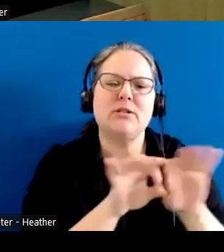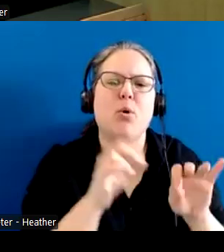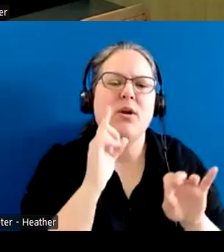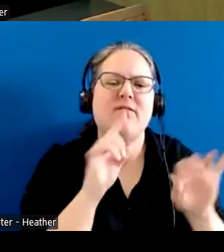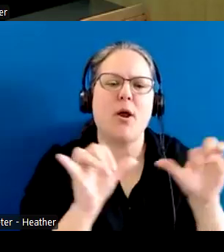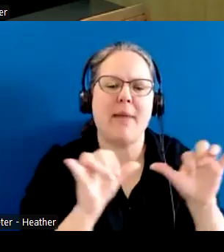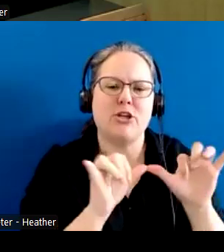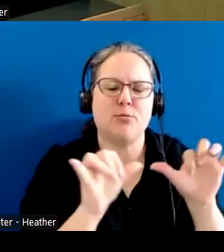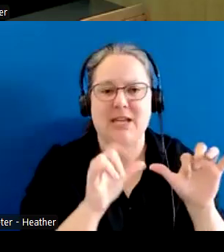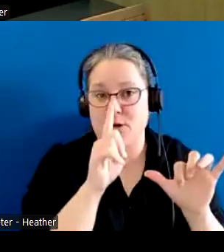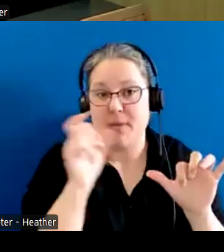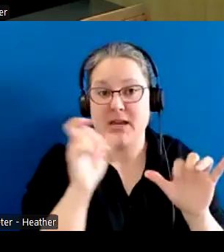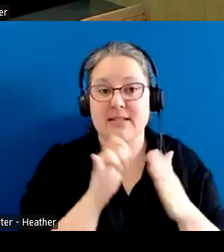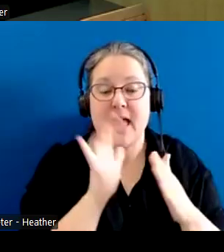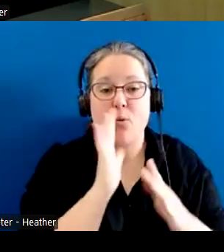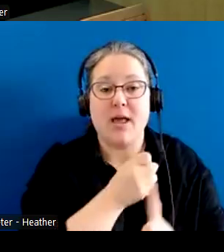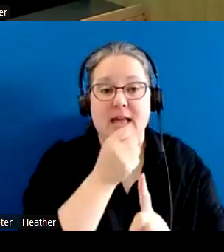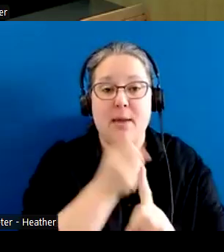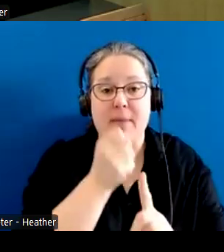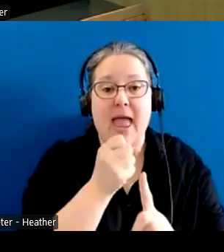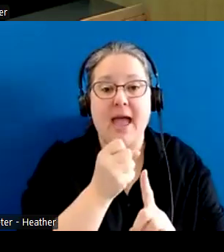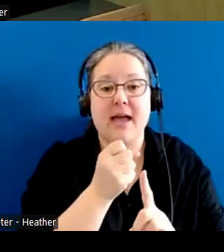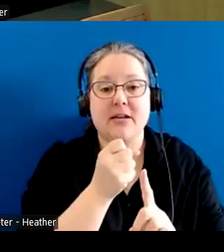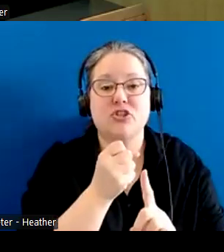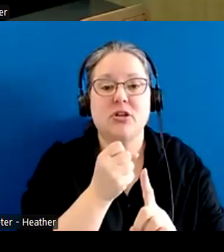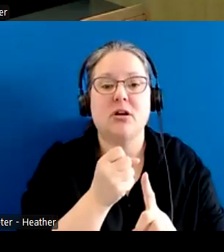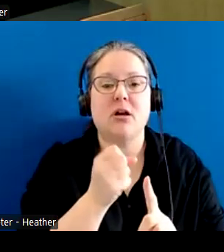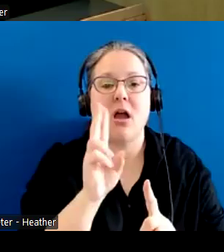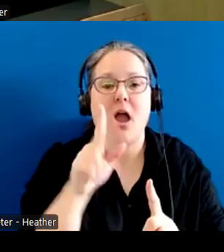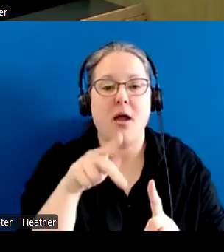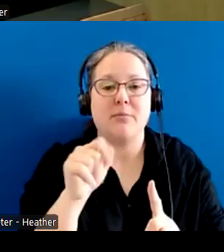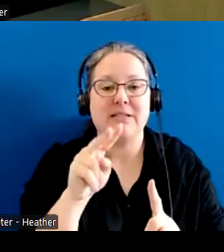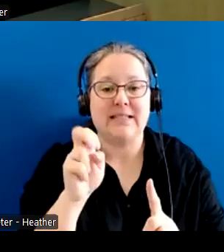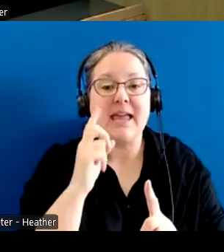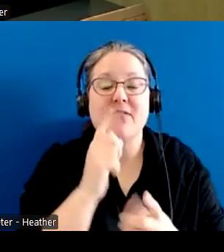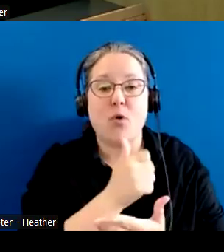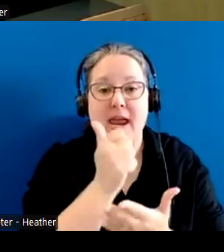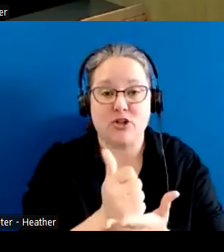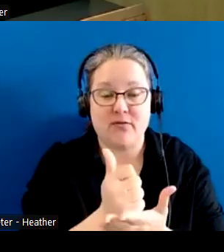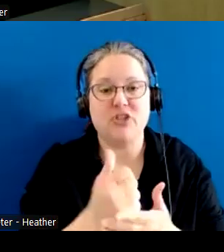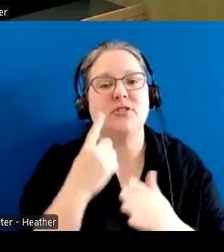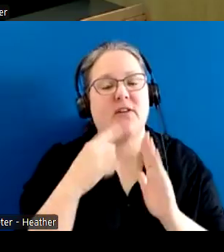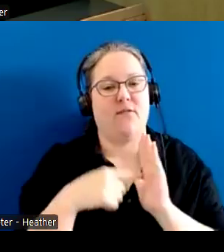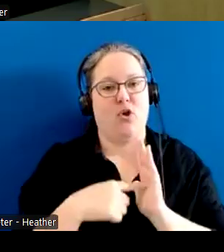be measuring because that very much impacts uptake of interventions. Uh, as an example, I've worked I